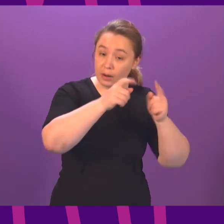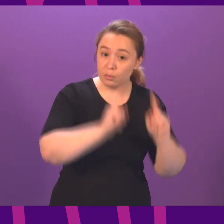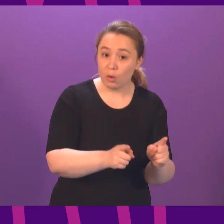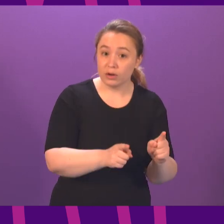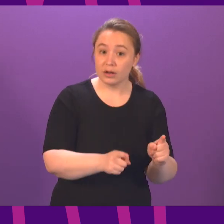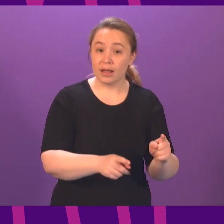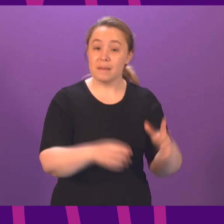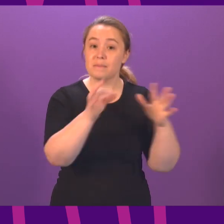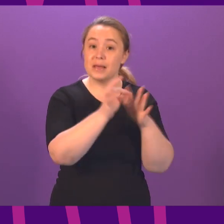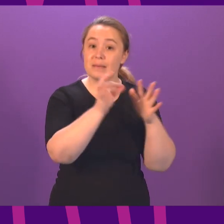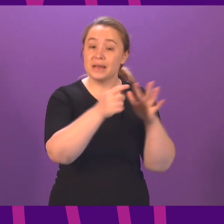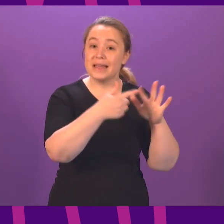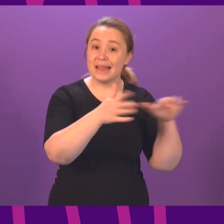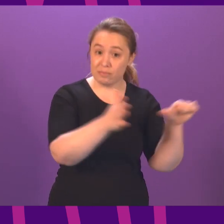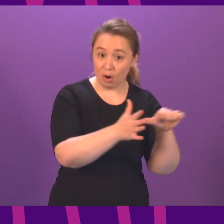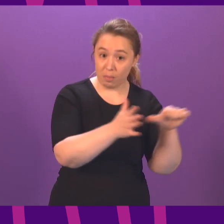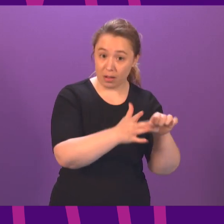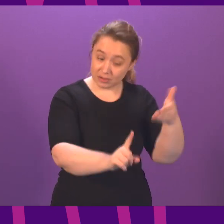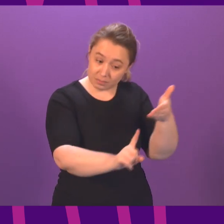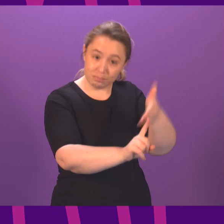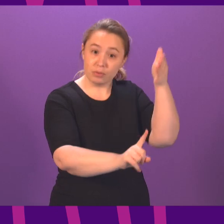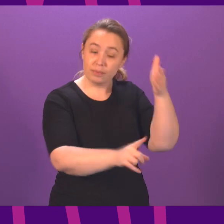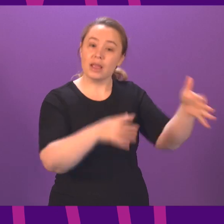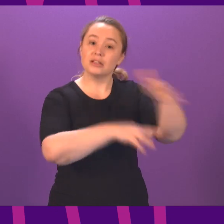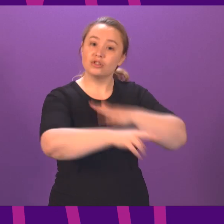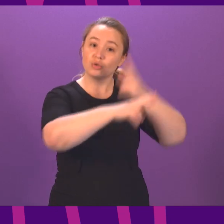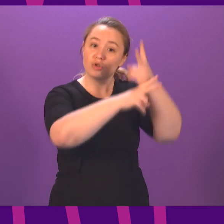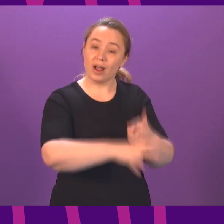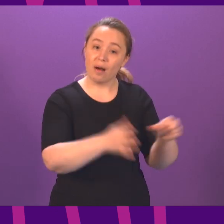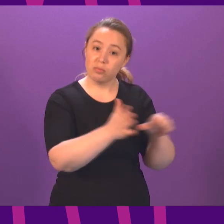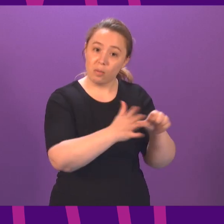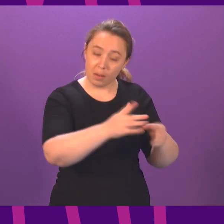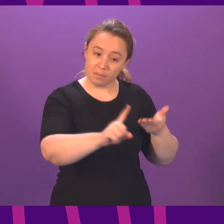in PPE supplies and in social care. Had the First Minister paid attention to that, as